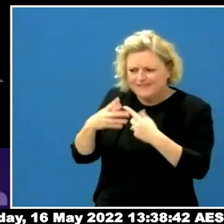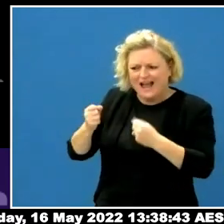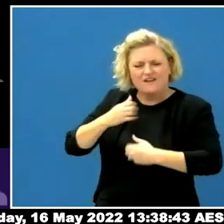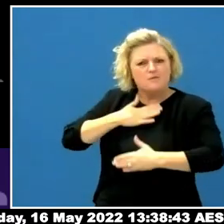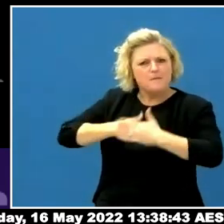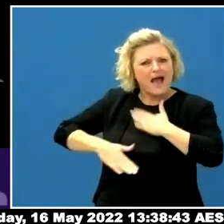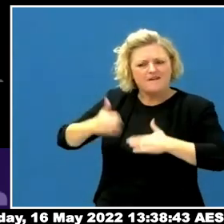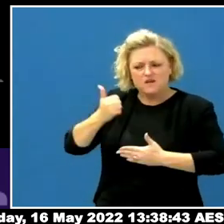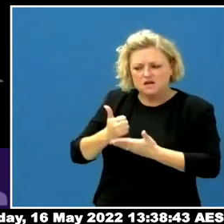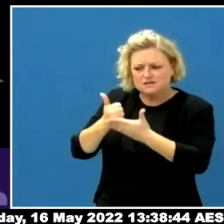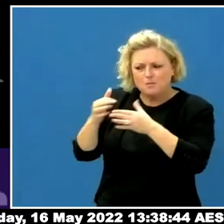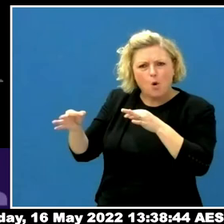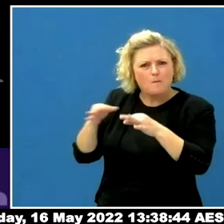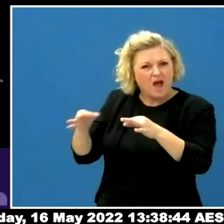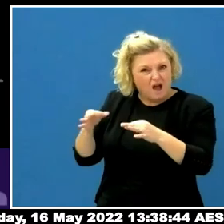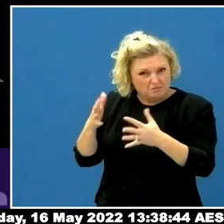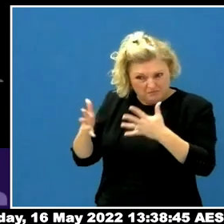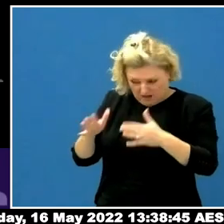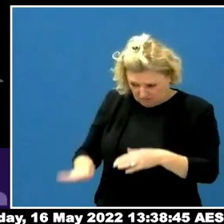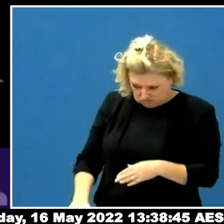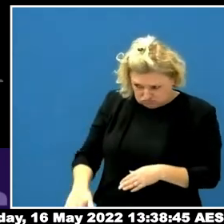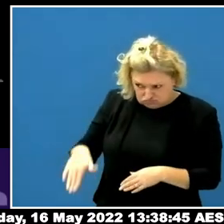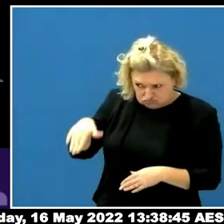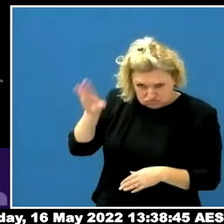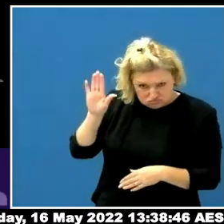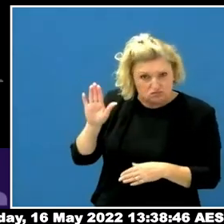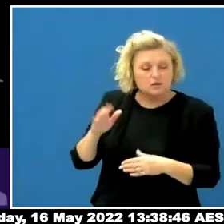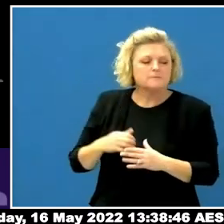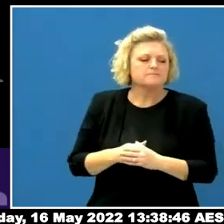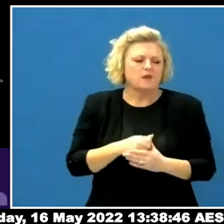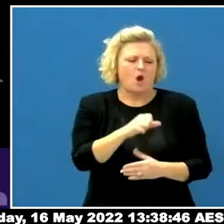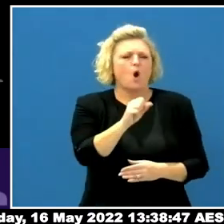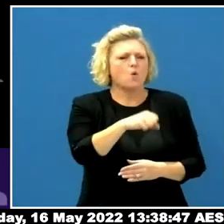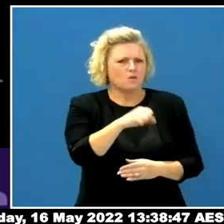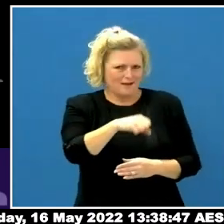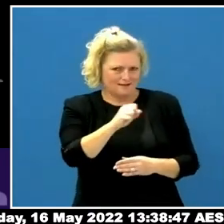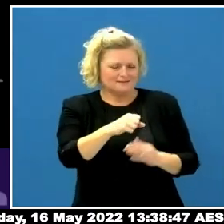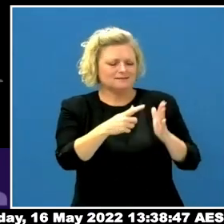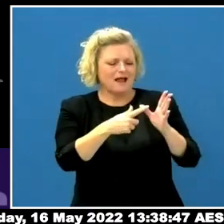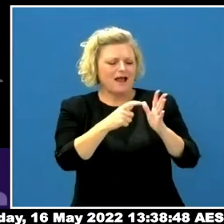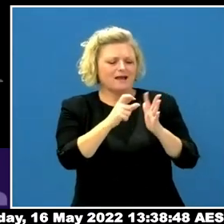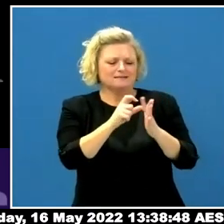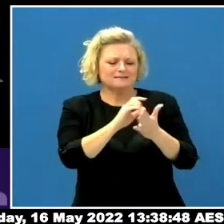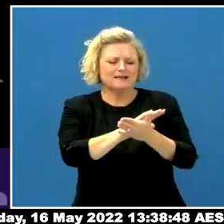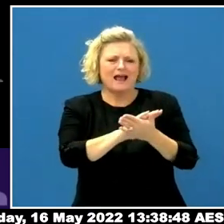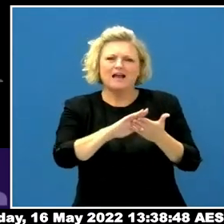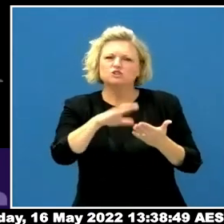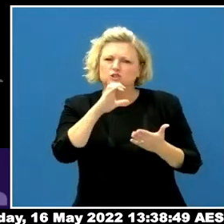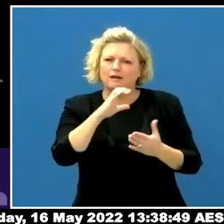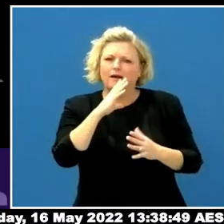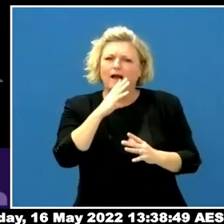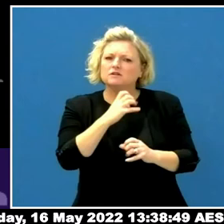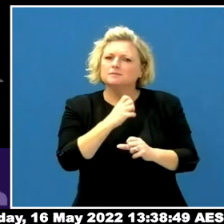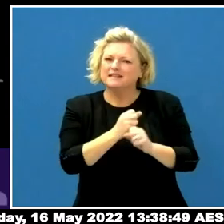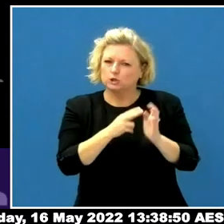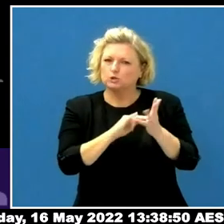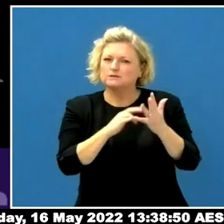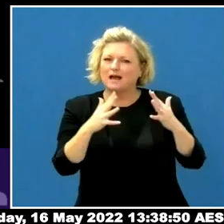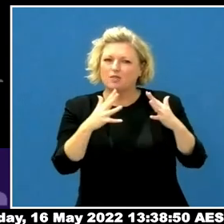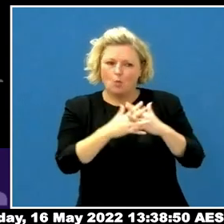We worked with ADHC all through school with a behaviour therapist and he also had a psychiatrist as well. Alright.